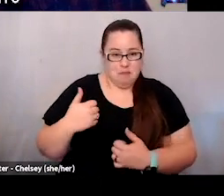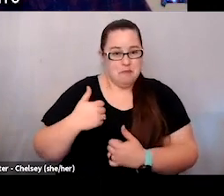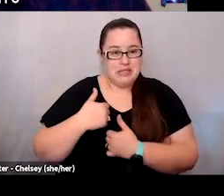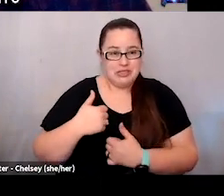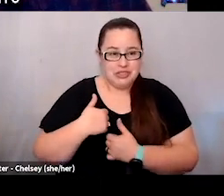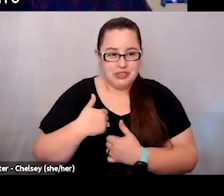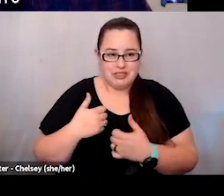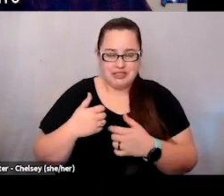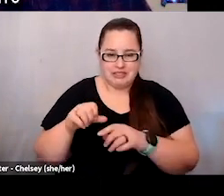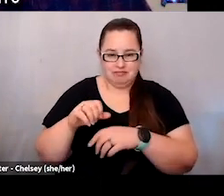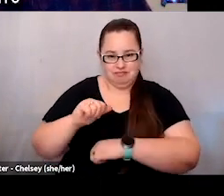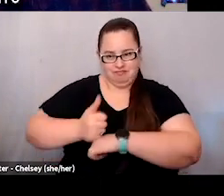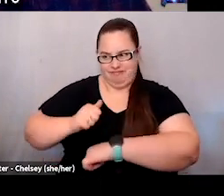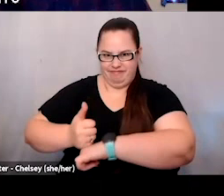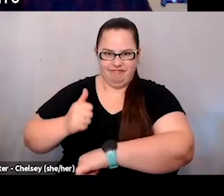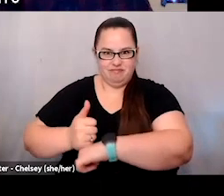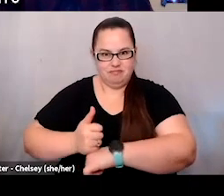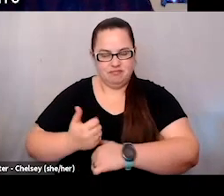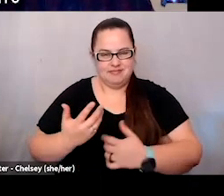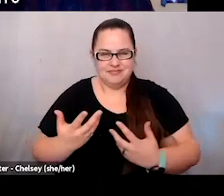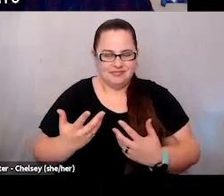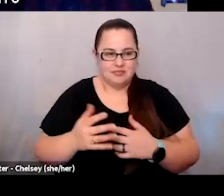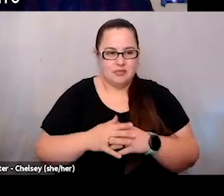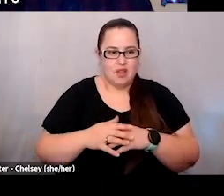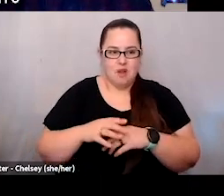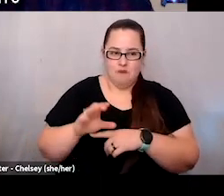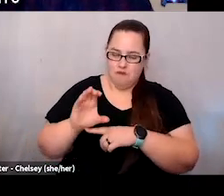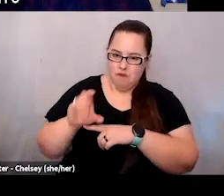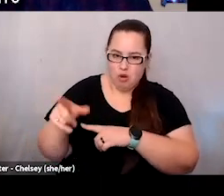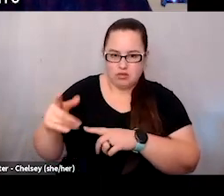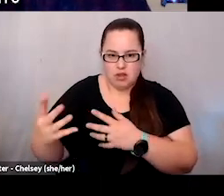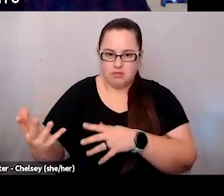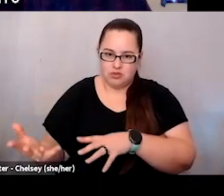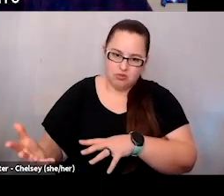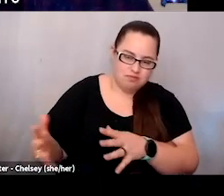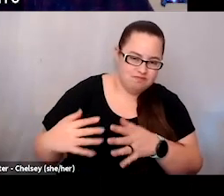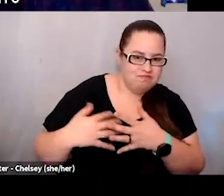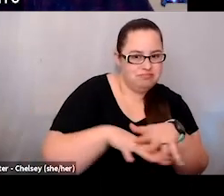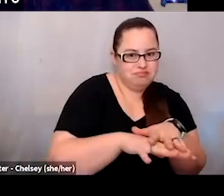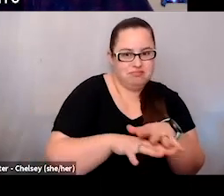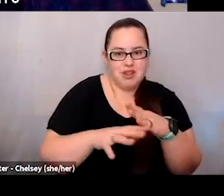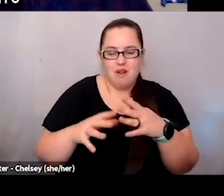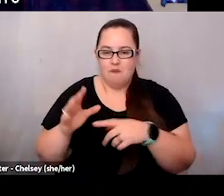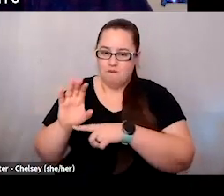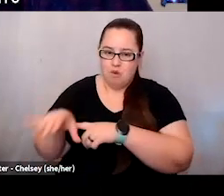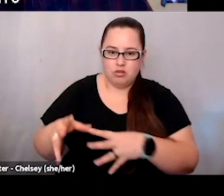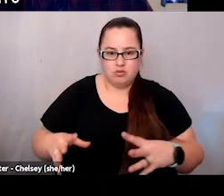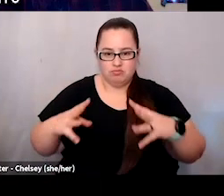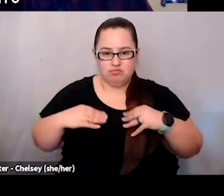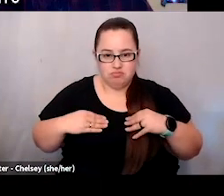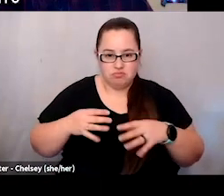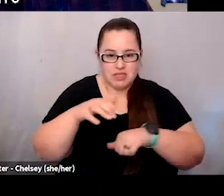basically like being in a prison. They were military-like conditions. Forced